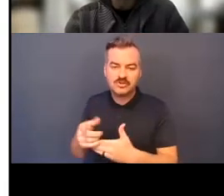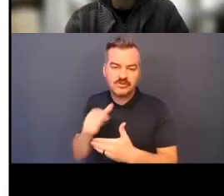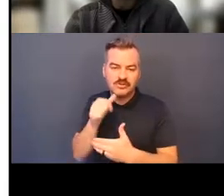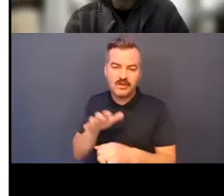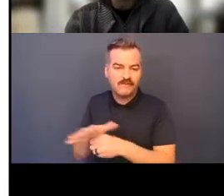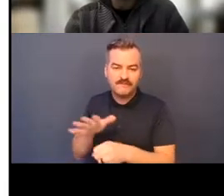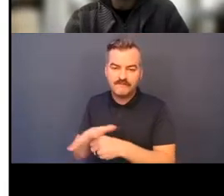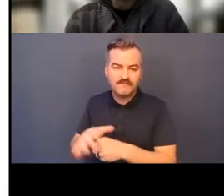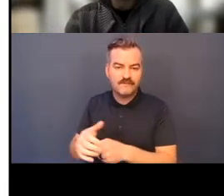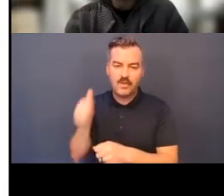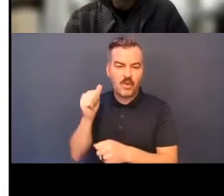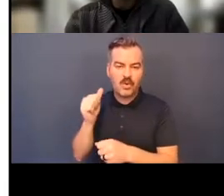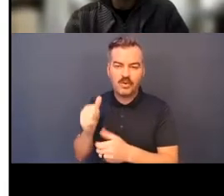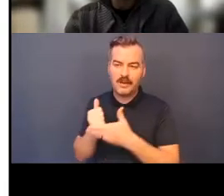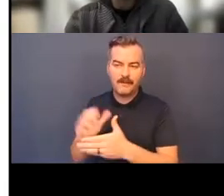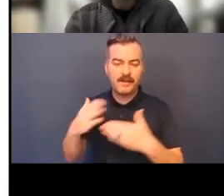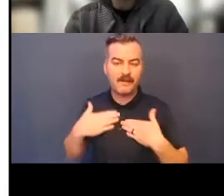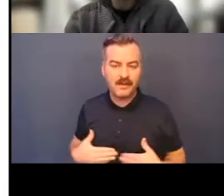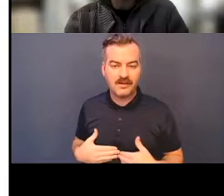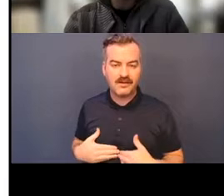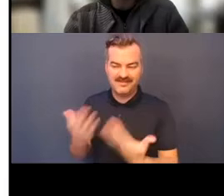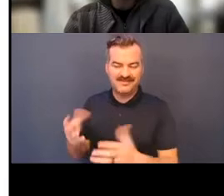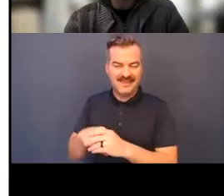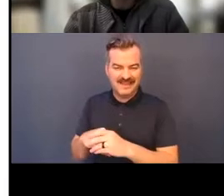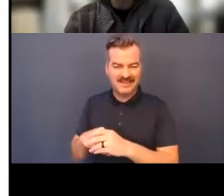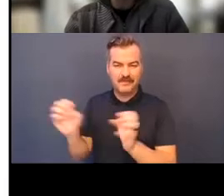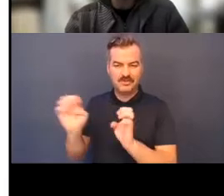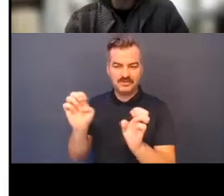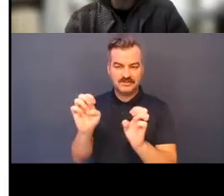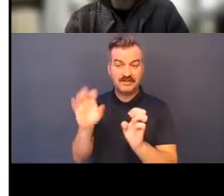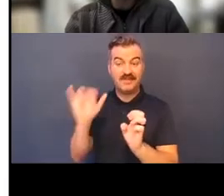and function of the body, within an emergency. 15:36:58 This then is continuous with a world